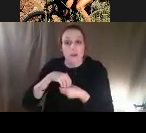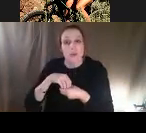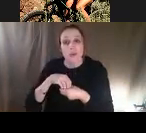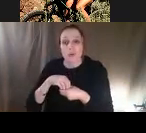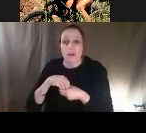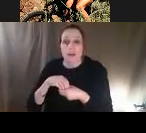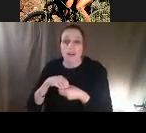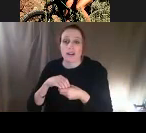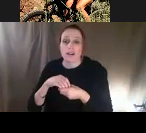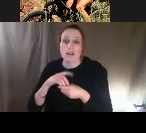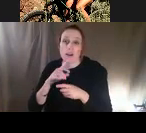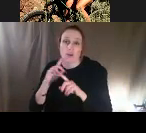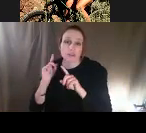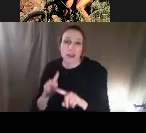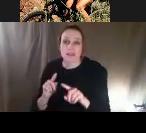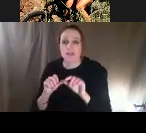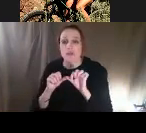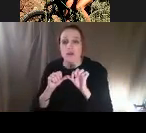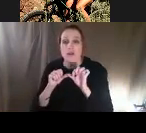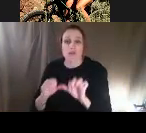repetitive experiences such as child abuse,